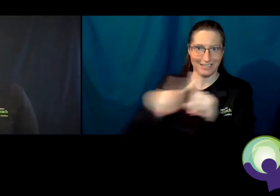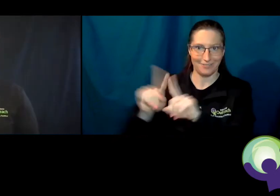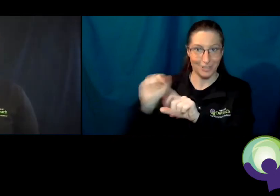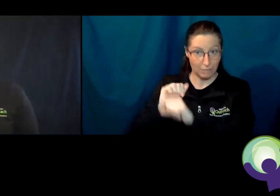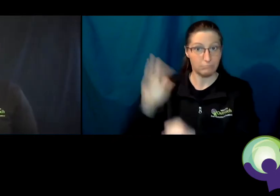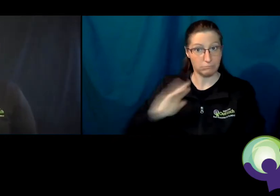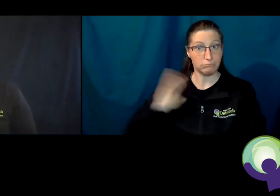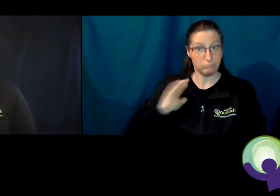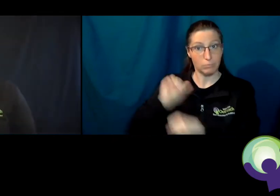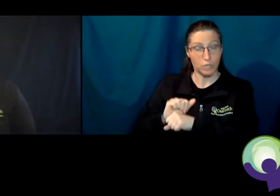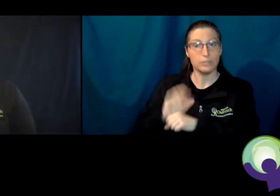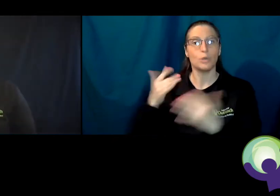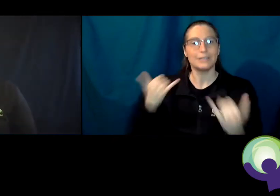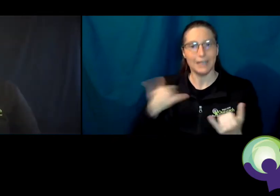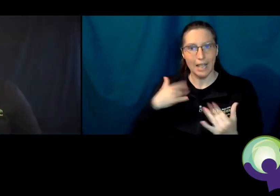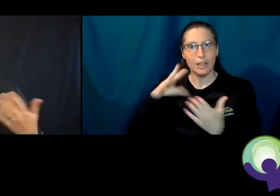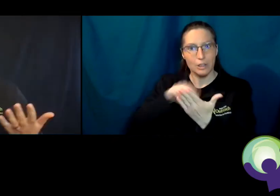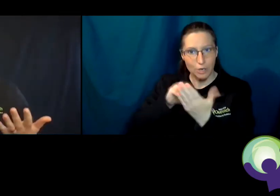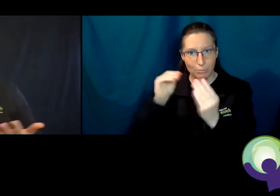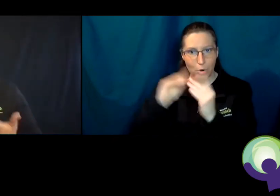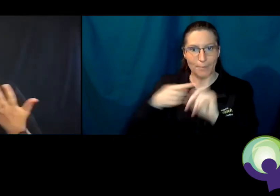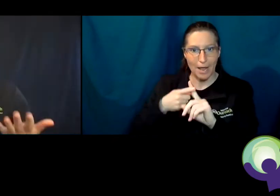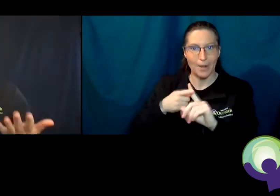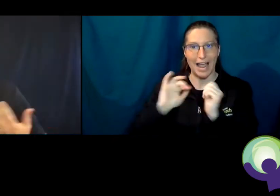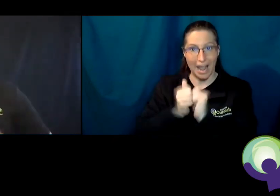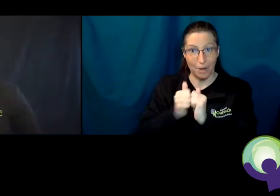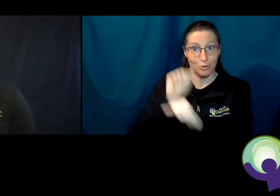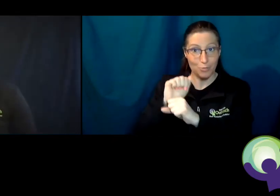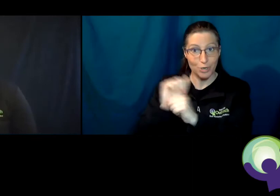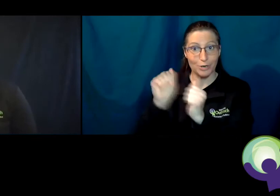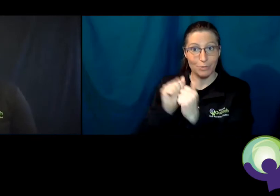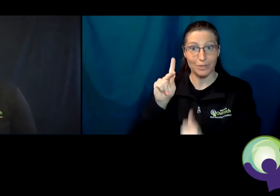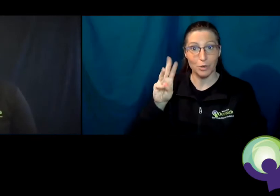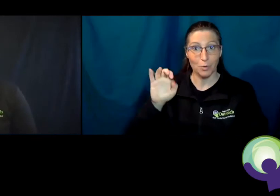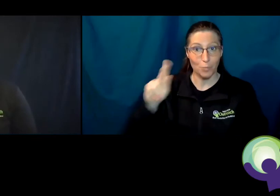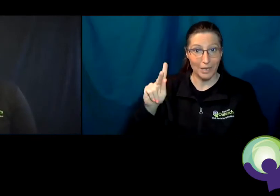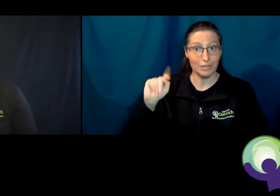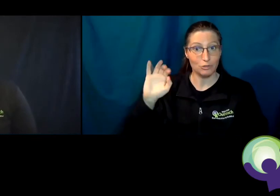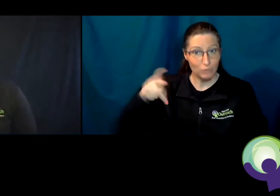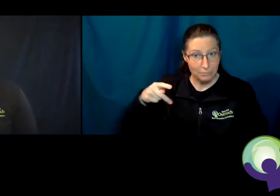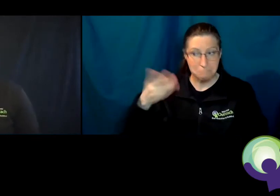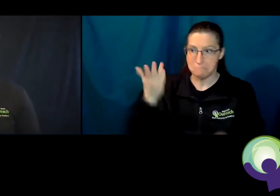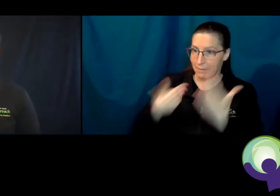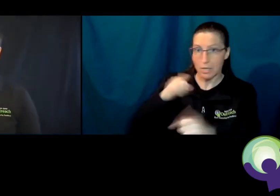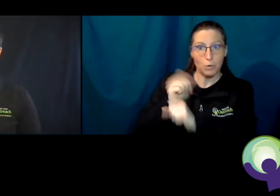more about some of the things related to Kwik Trip and how we could even work there and so the first